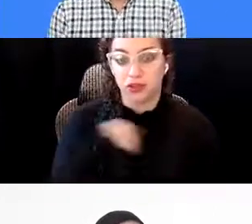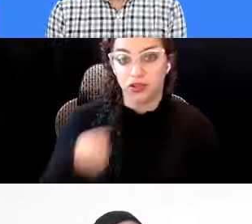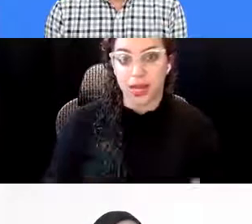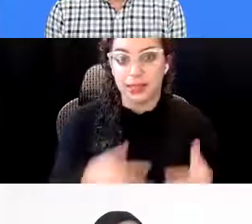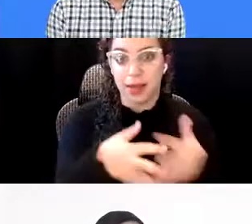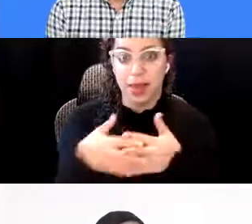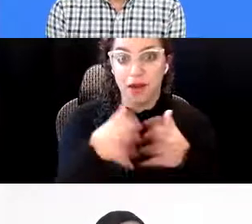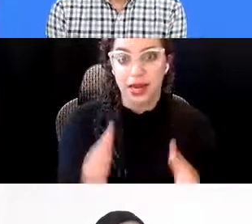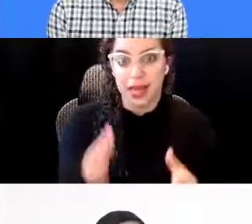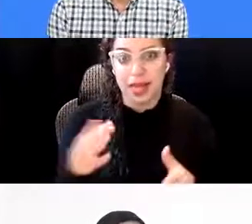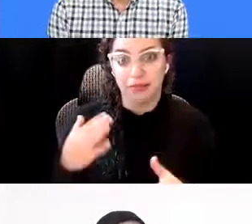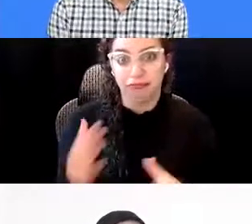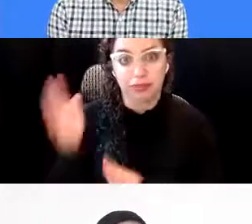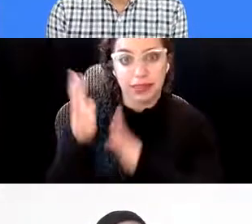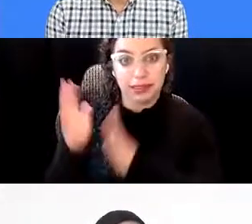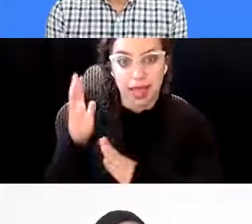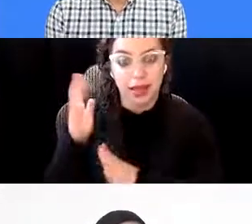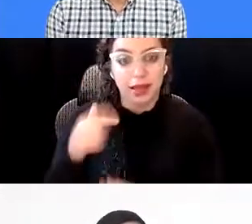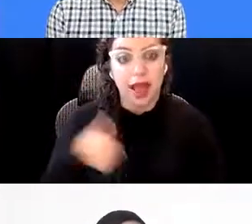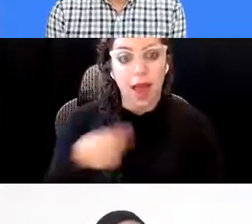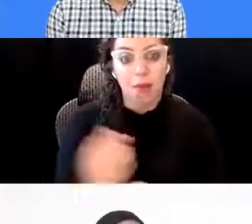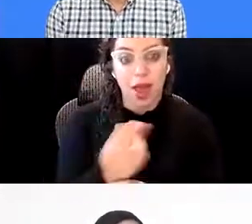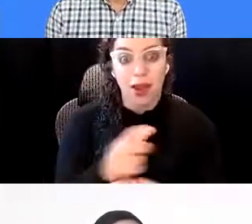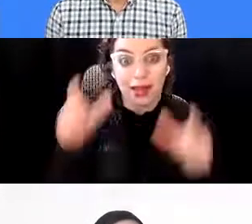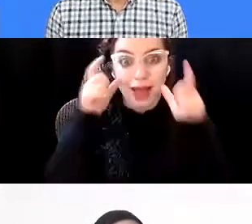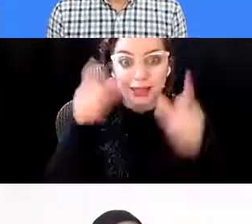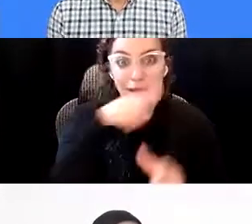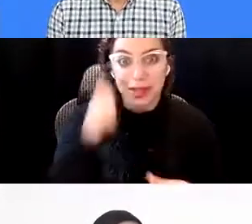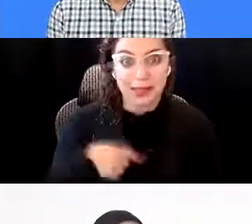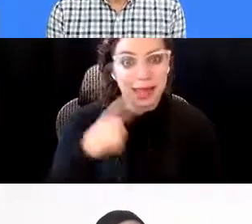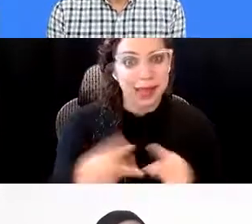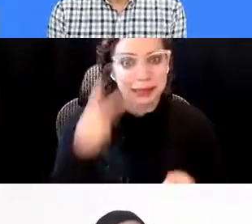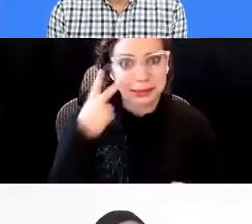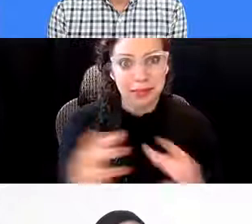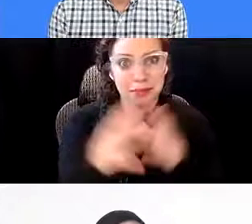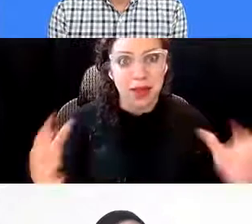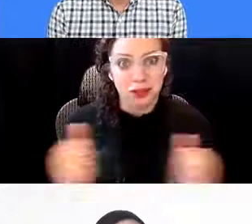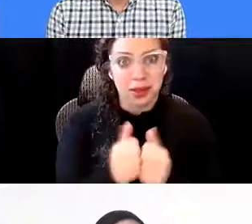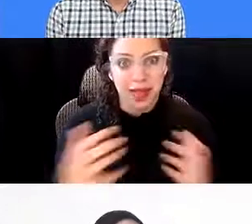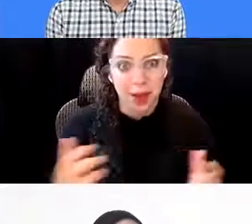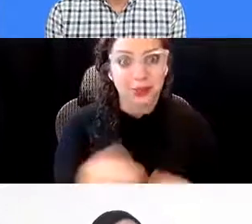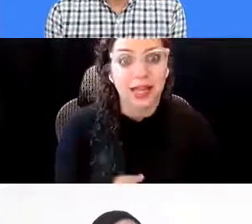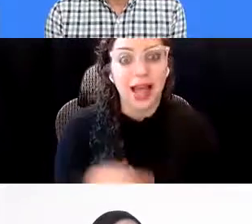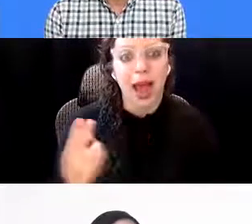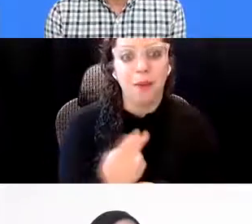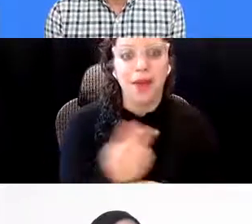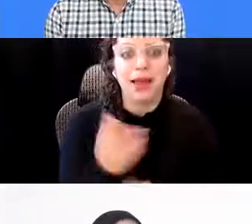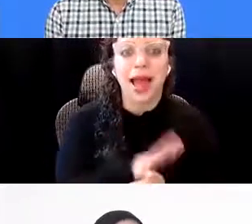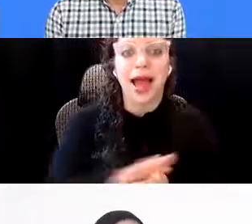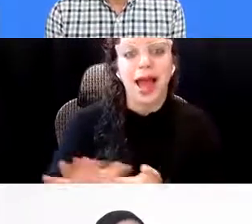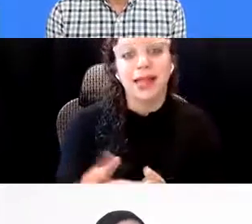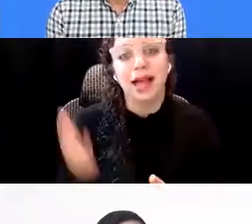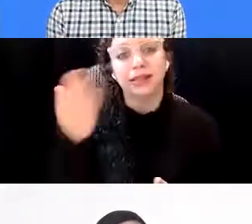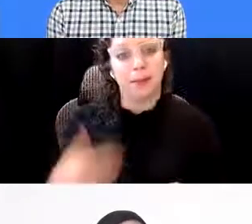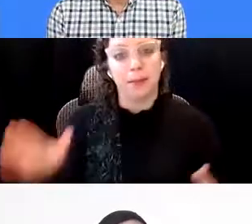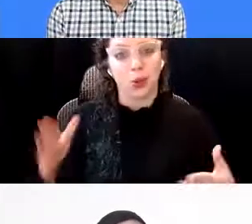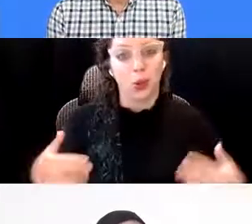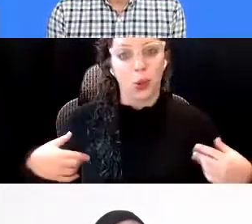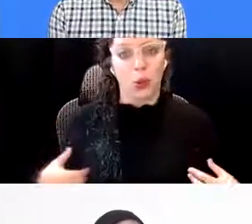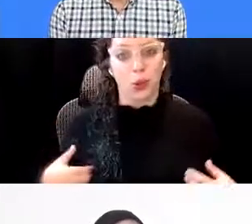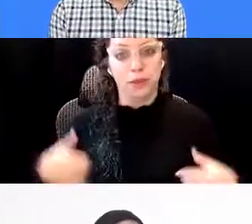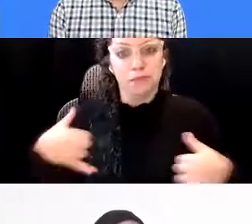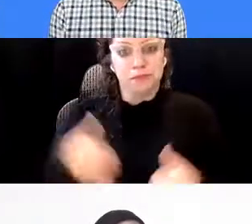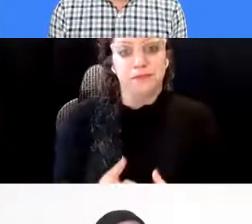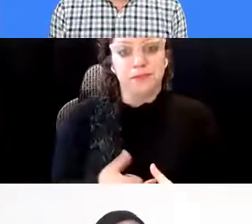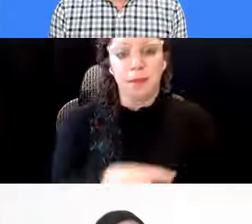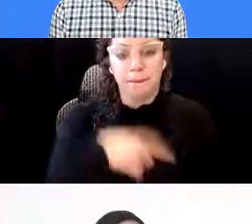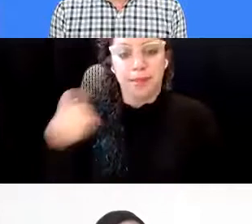And I'm wearing my glasses because I can't see much without them. Um, I'm wearing a nice blue cardigan and a black top underneath.